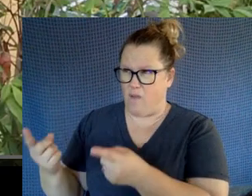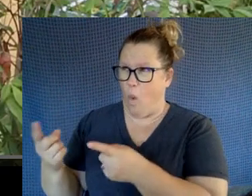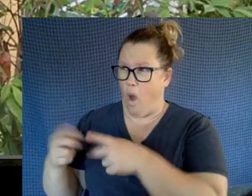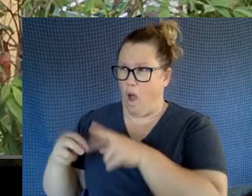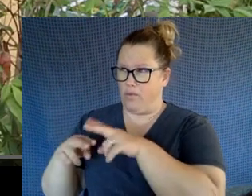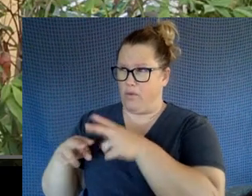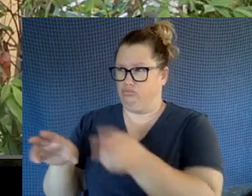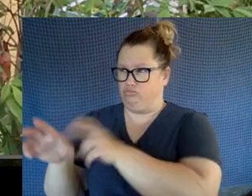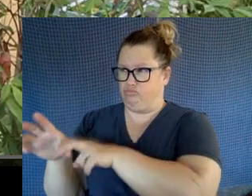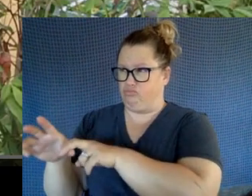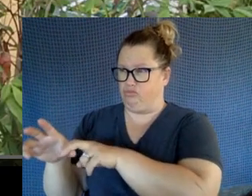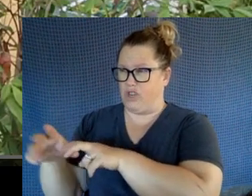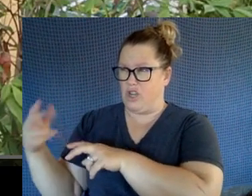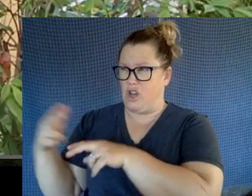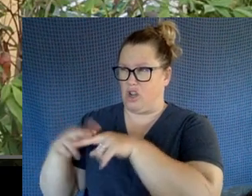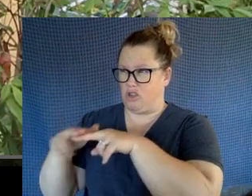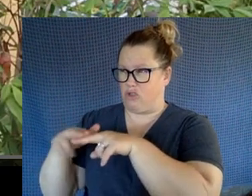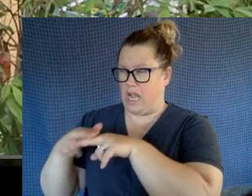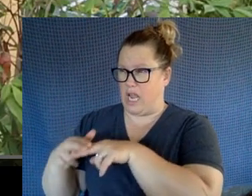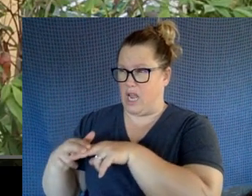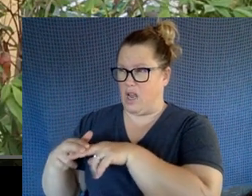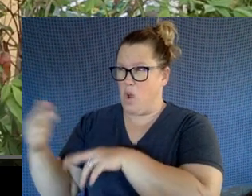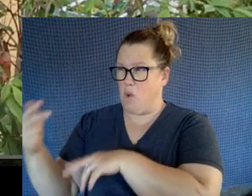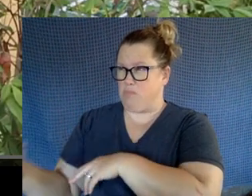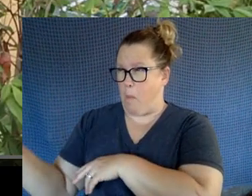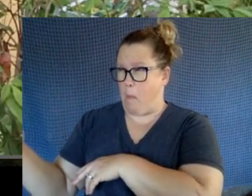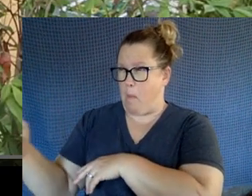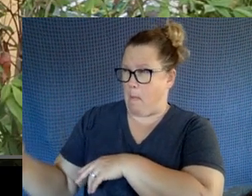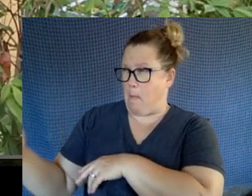the tracks. That's true. And then it picks up speed as you get